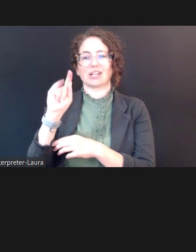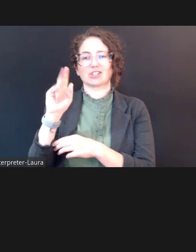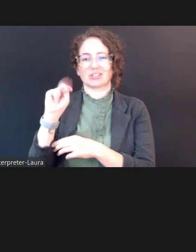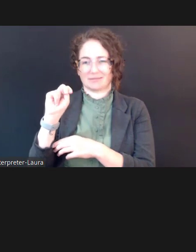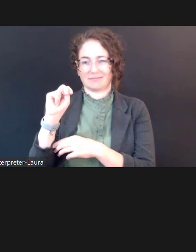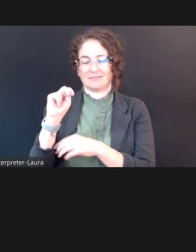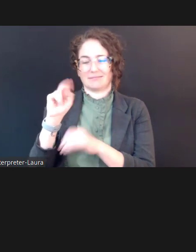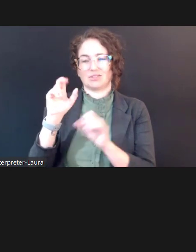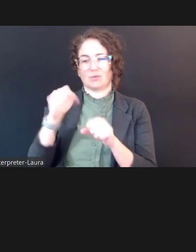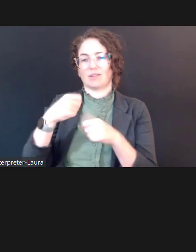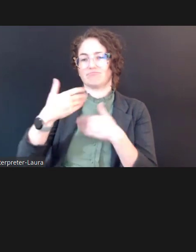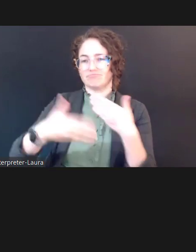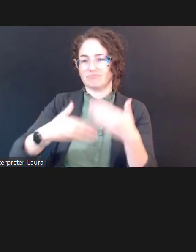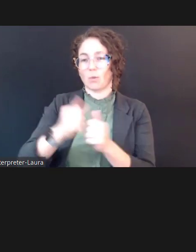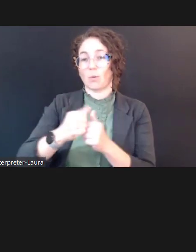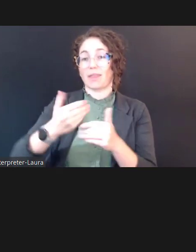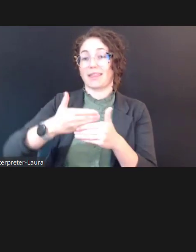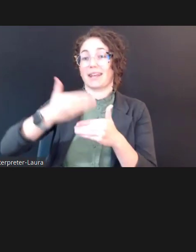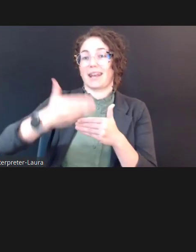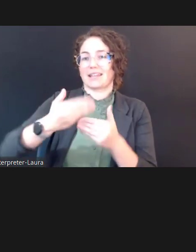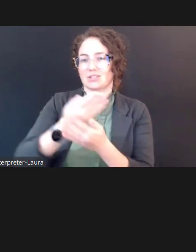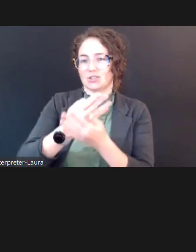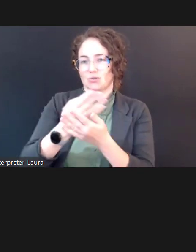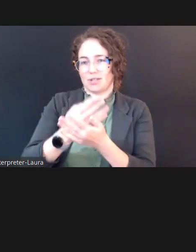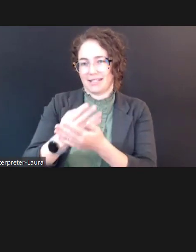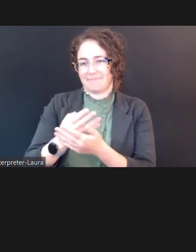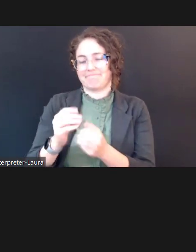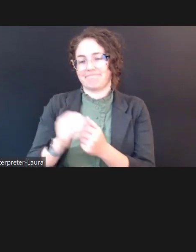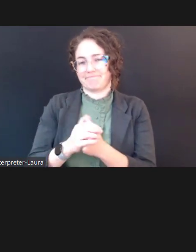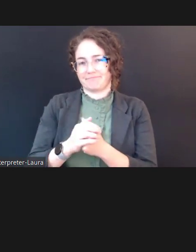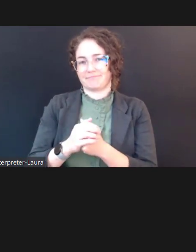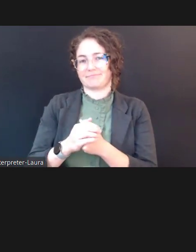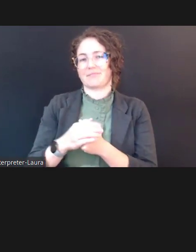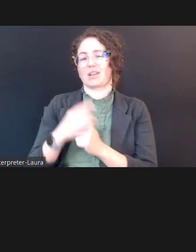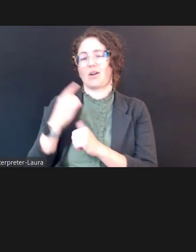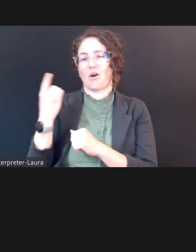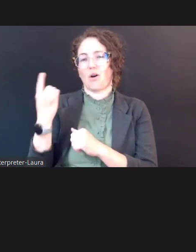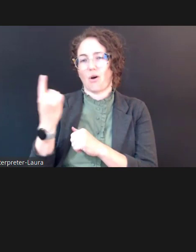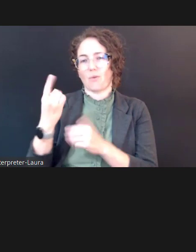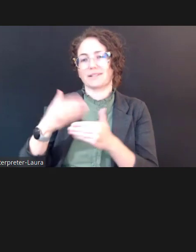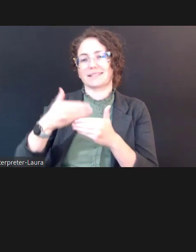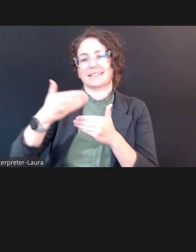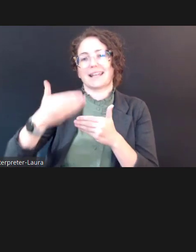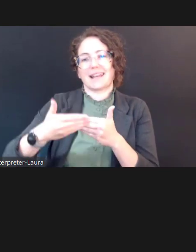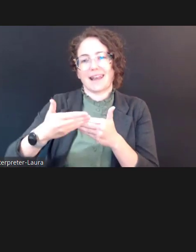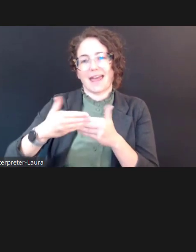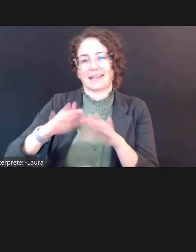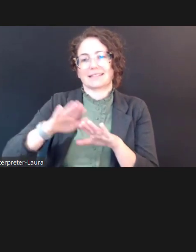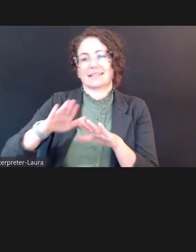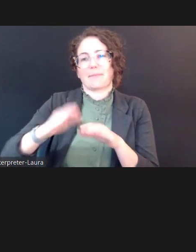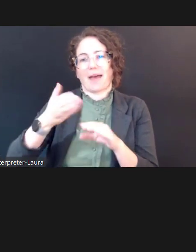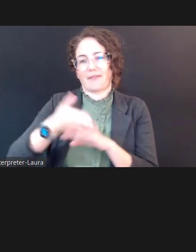with the next screening, there is always a next step after the referral to the health care provider.